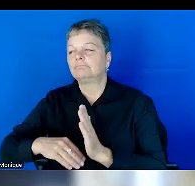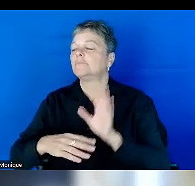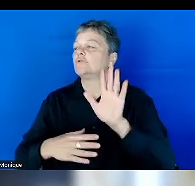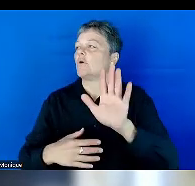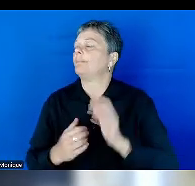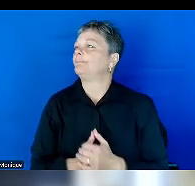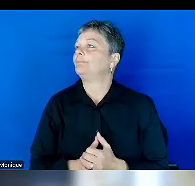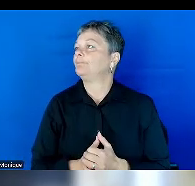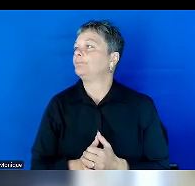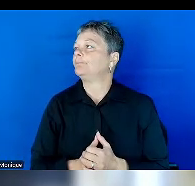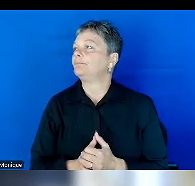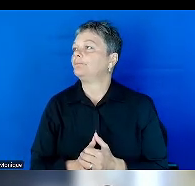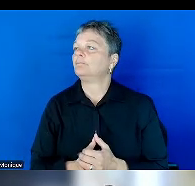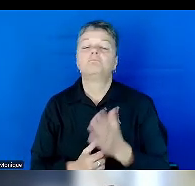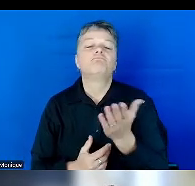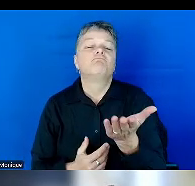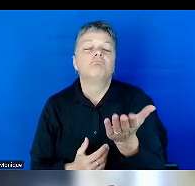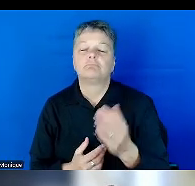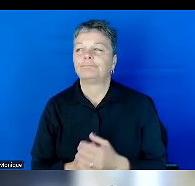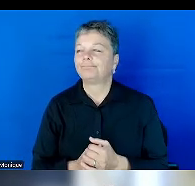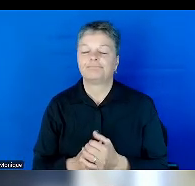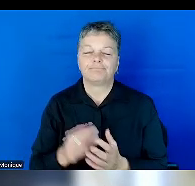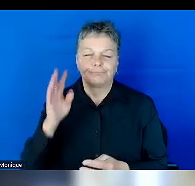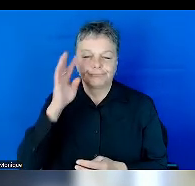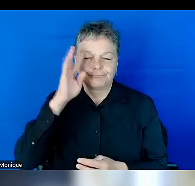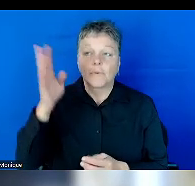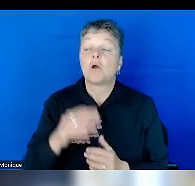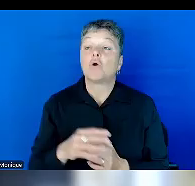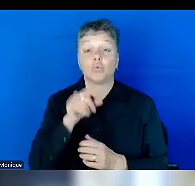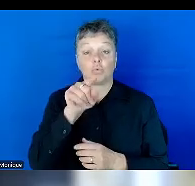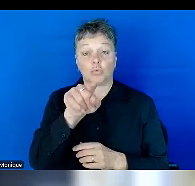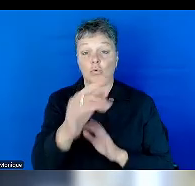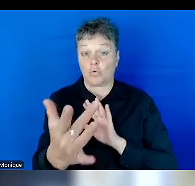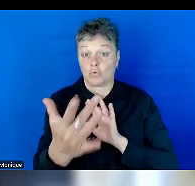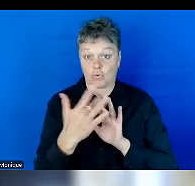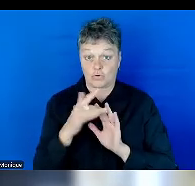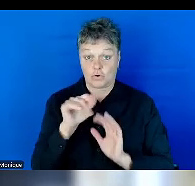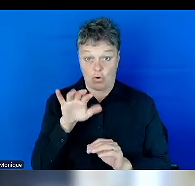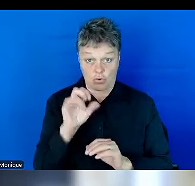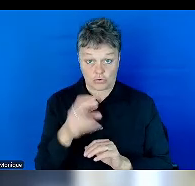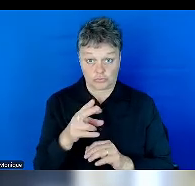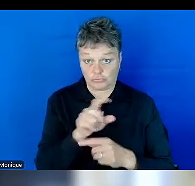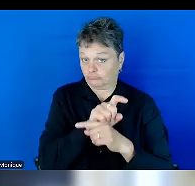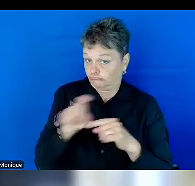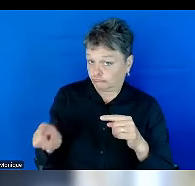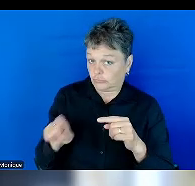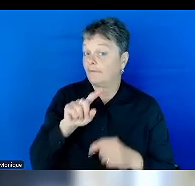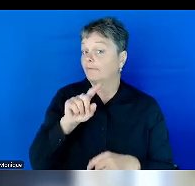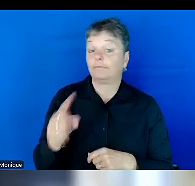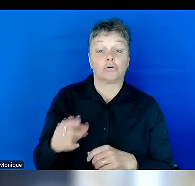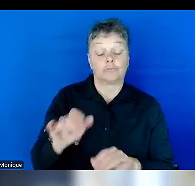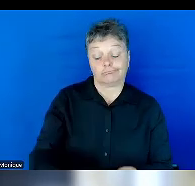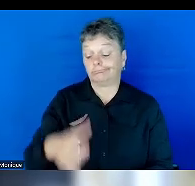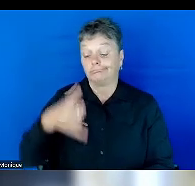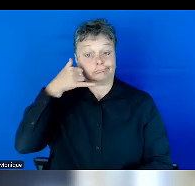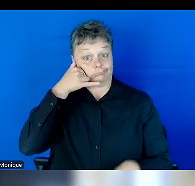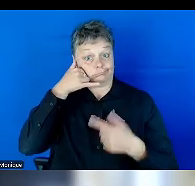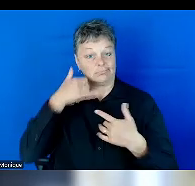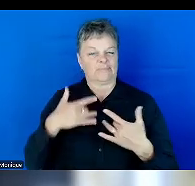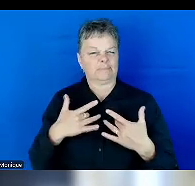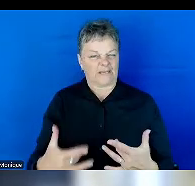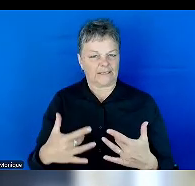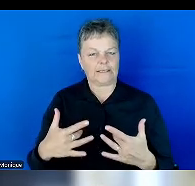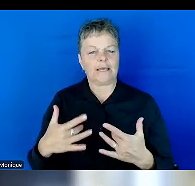uh you call ARCH um and you would then first speak with our intake coordinator at ARCH and